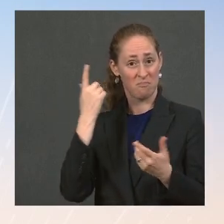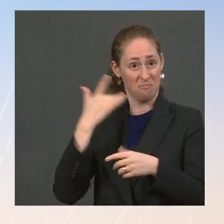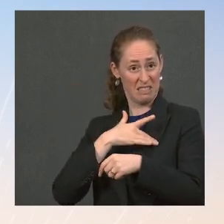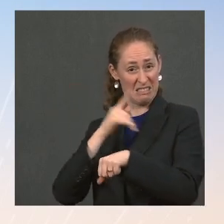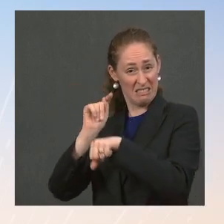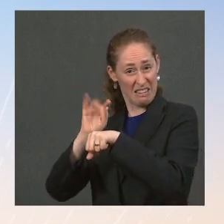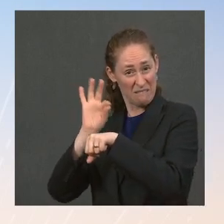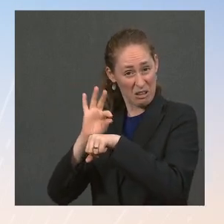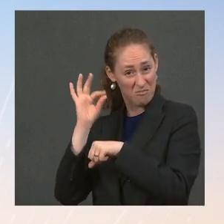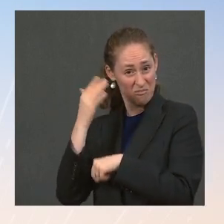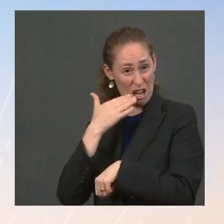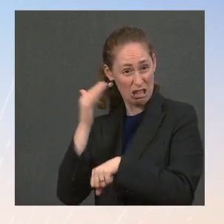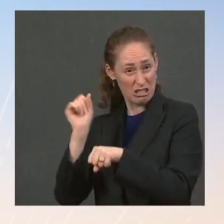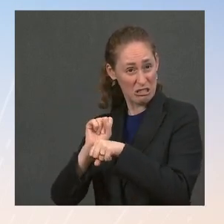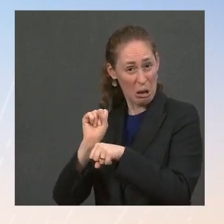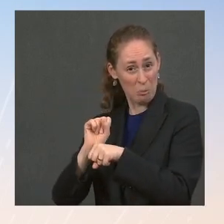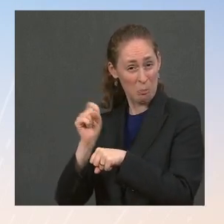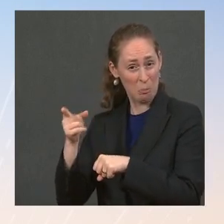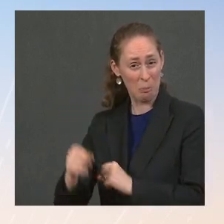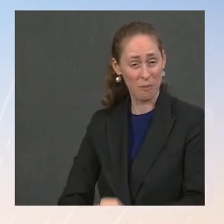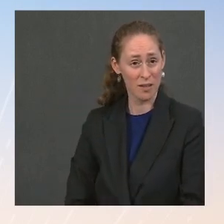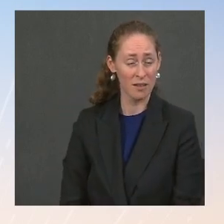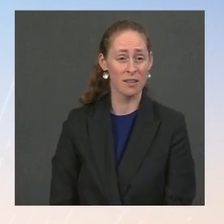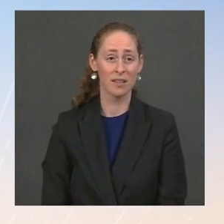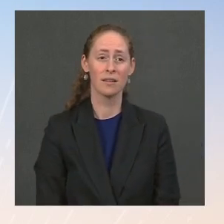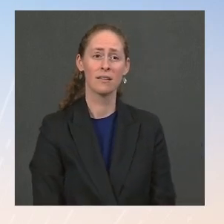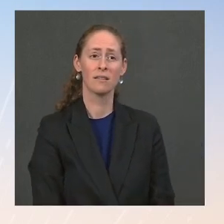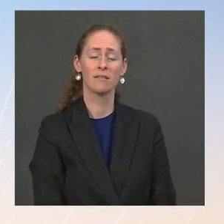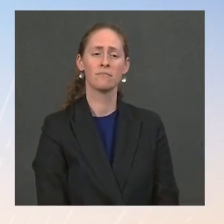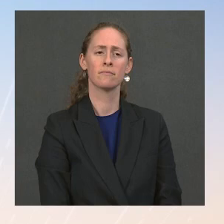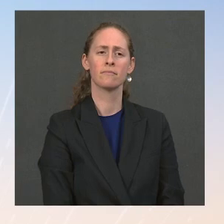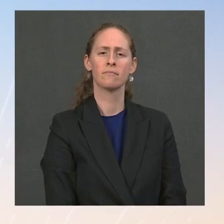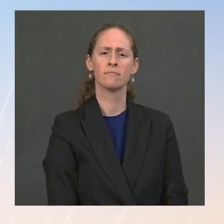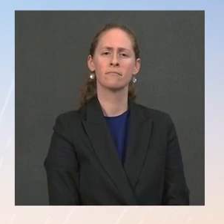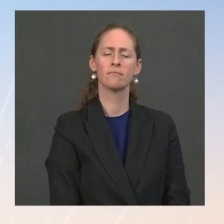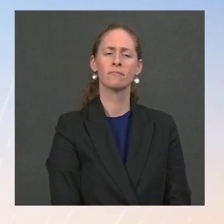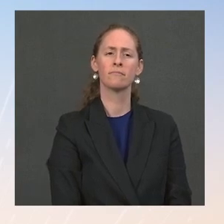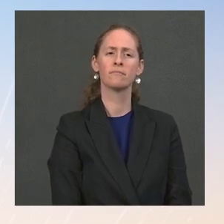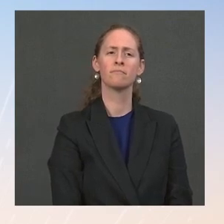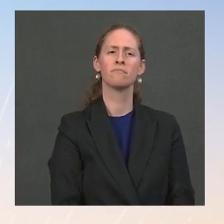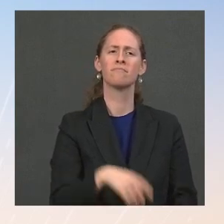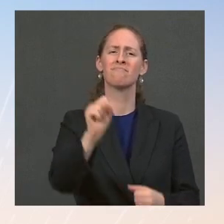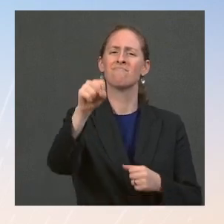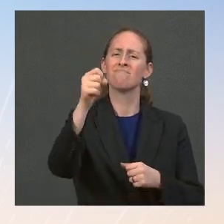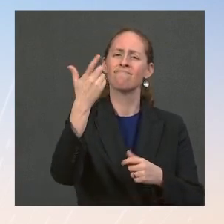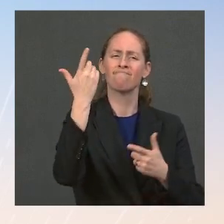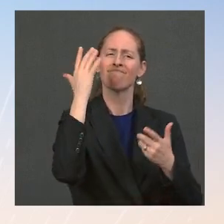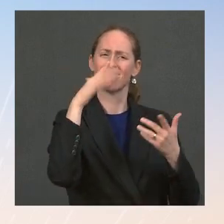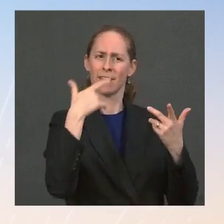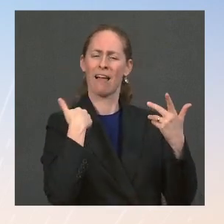that there are several, several layers of the challenge here that contribute to the bottleneck.